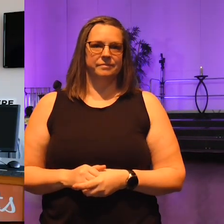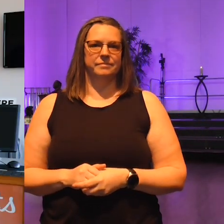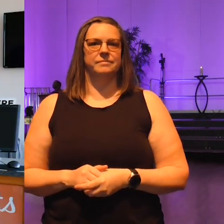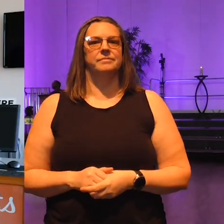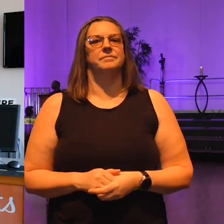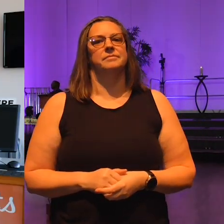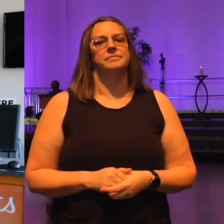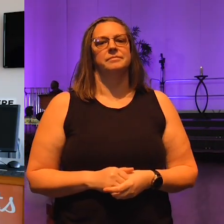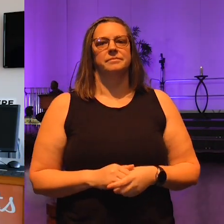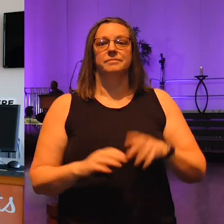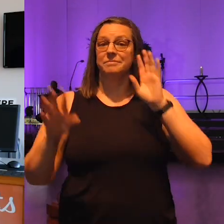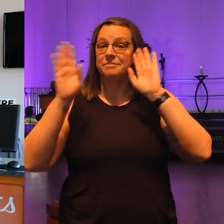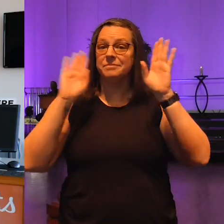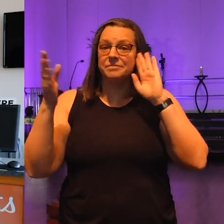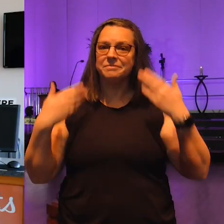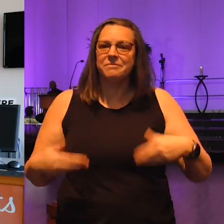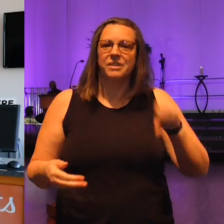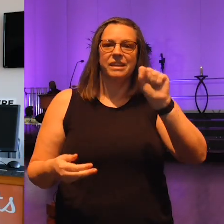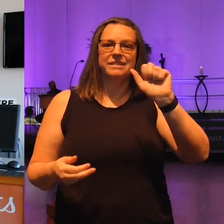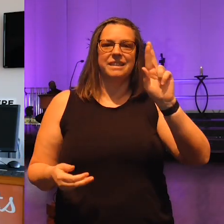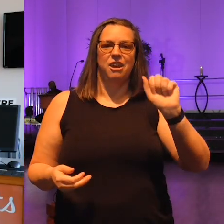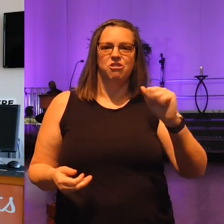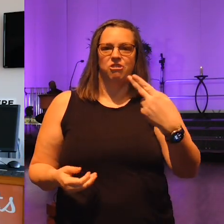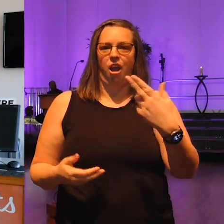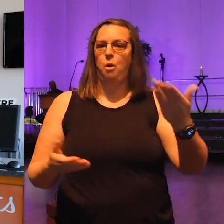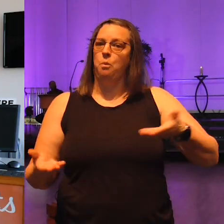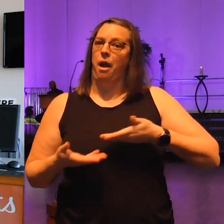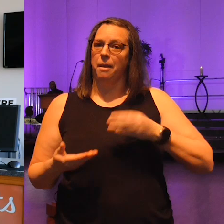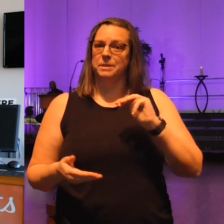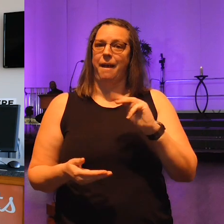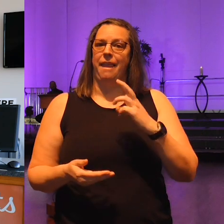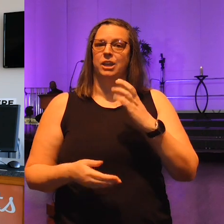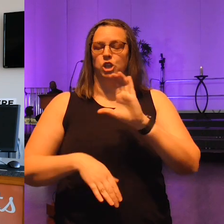hey everybody it's Sarah and welcome to Mile High church thank you for spending a portion